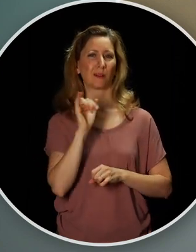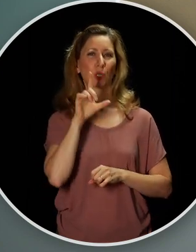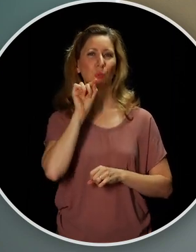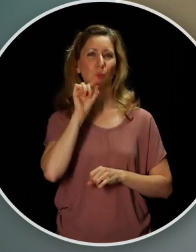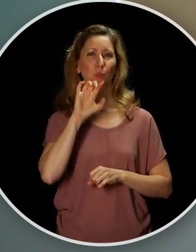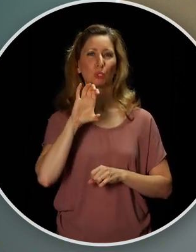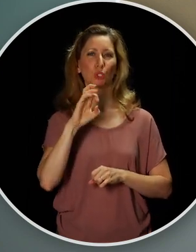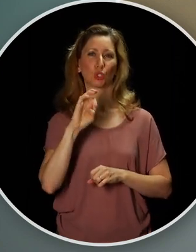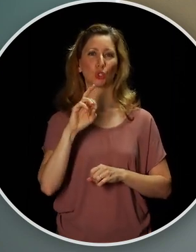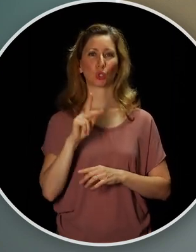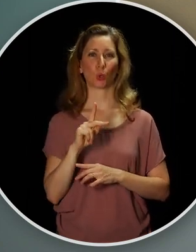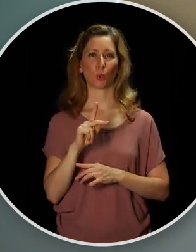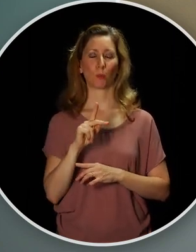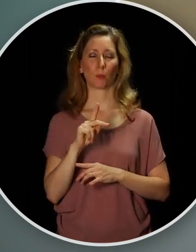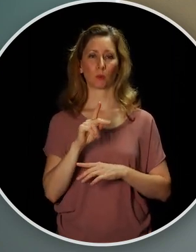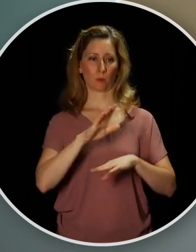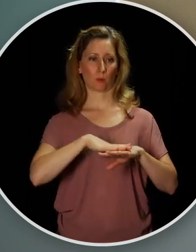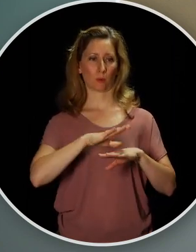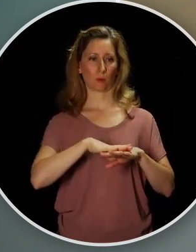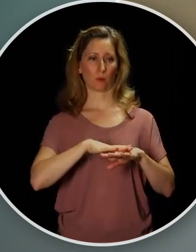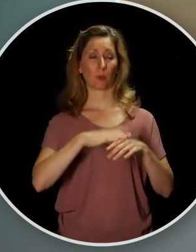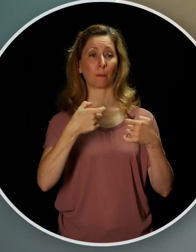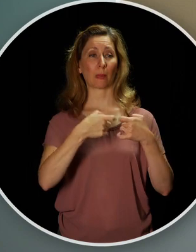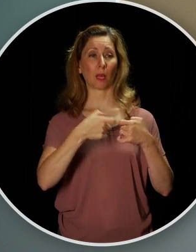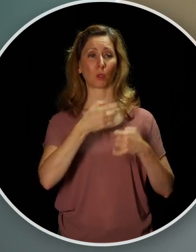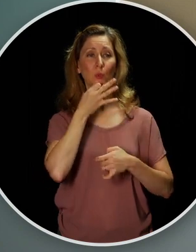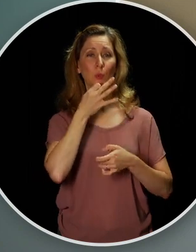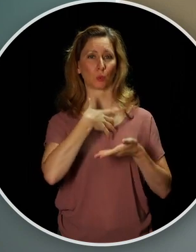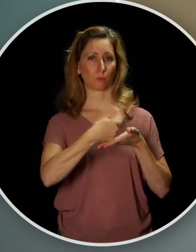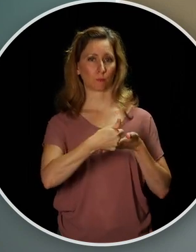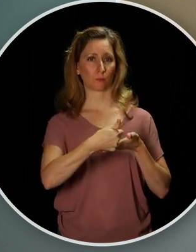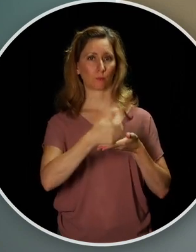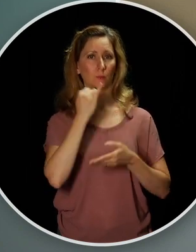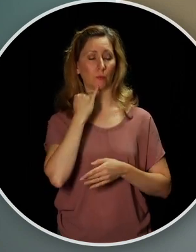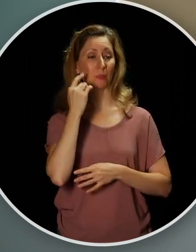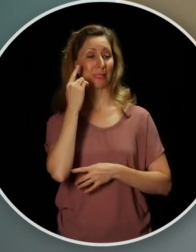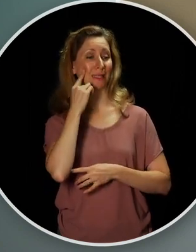They do this to let you know that the battery is getting low. If you hear this chirping,